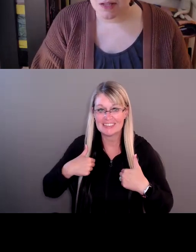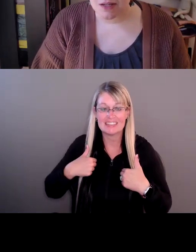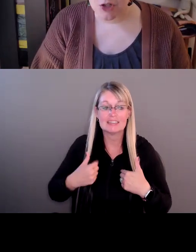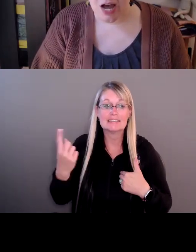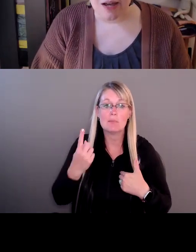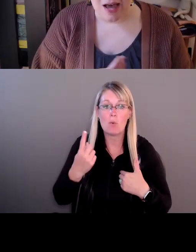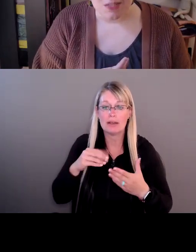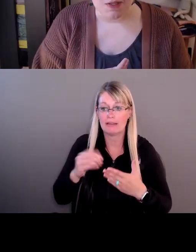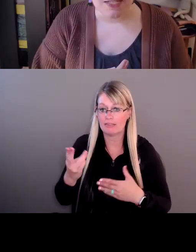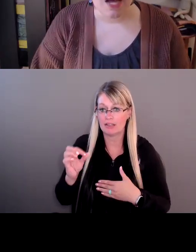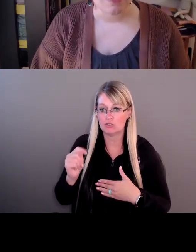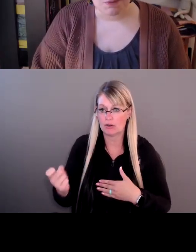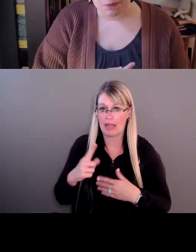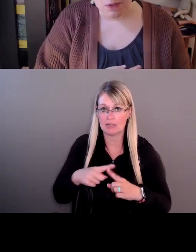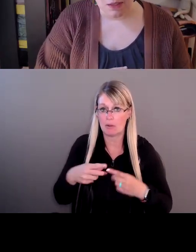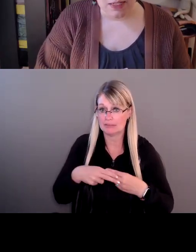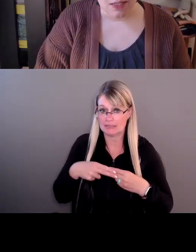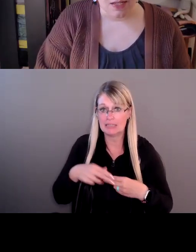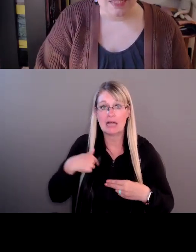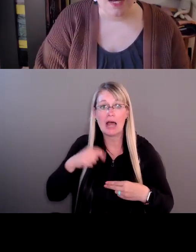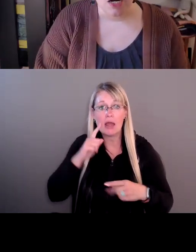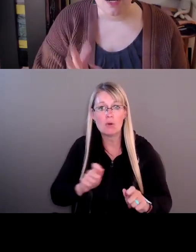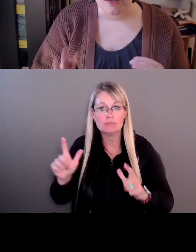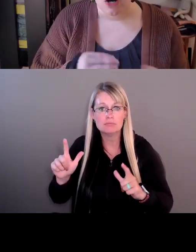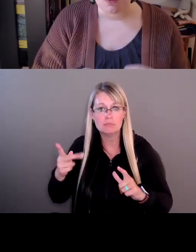the chat asked about slides and I will post a link to the slides later and there are a bunch